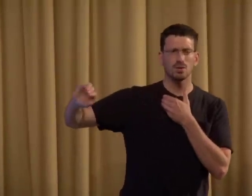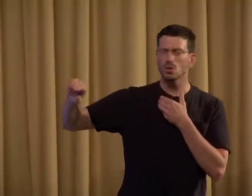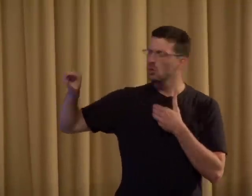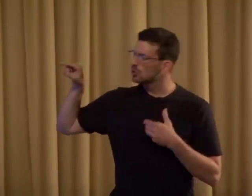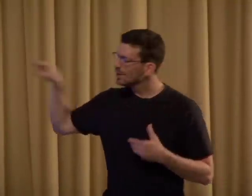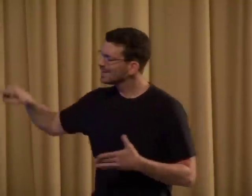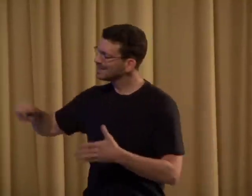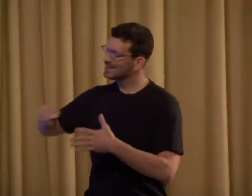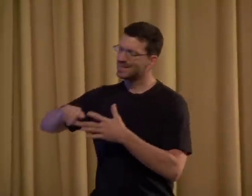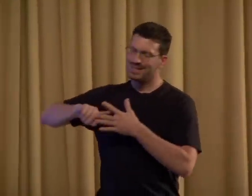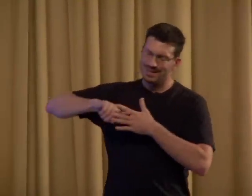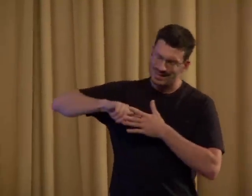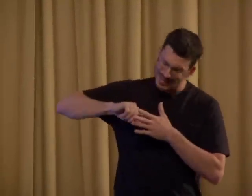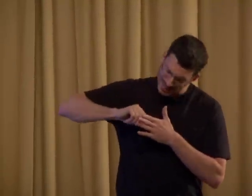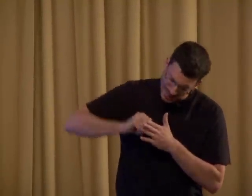The ear and the sound are not separate. This is the key teaching. That you are not ever separate from the world.